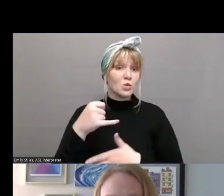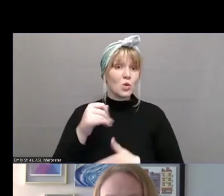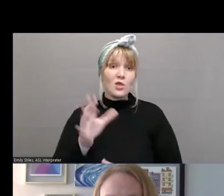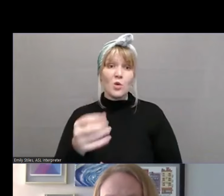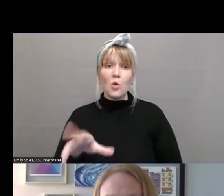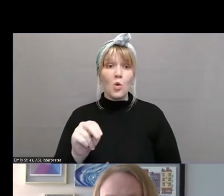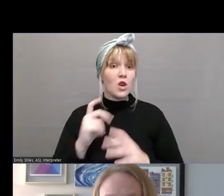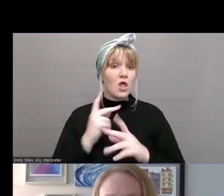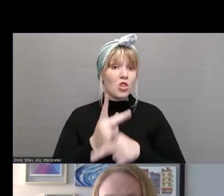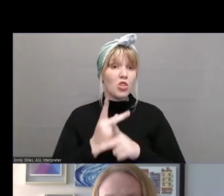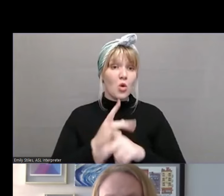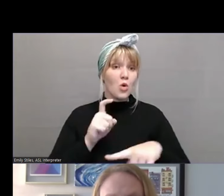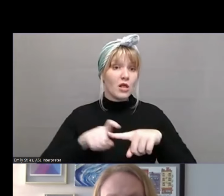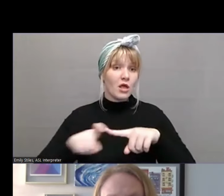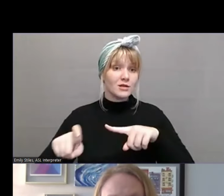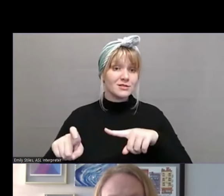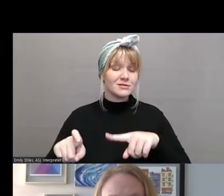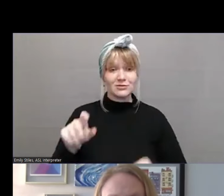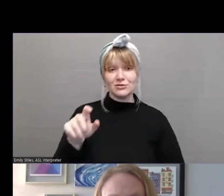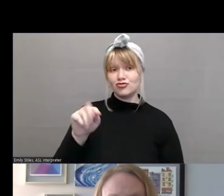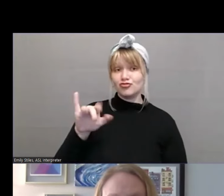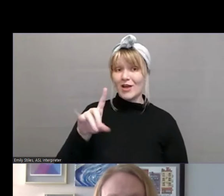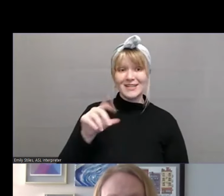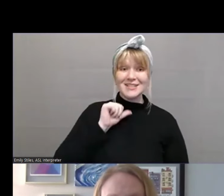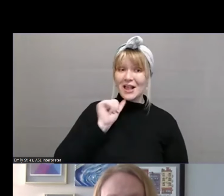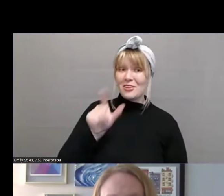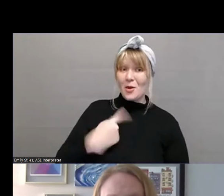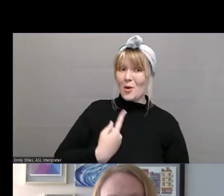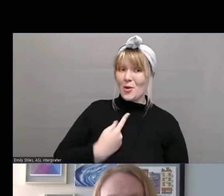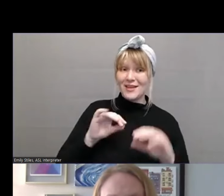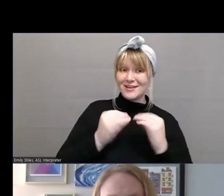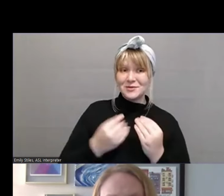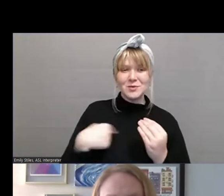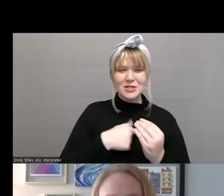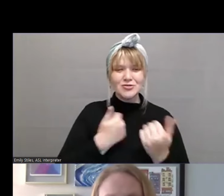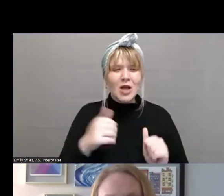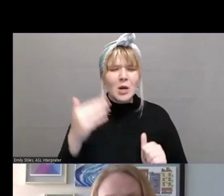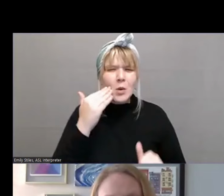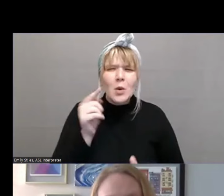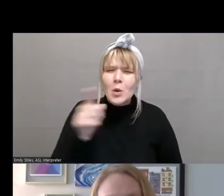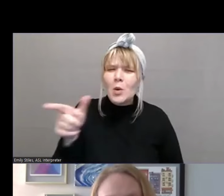In New York, TRAID is not the only game in town. We try to know who else is doing it as well.